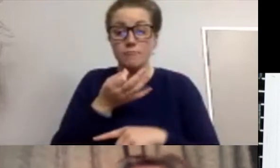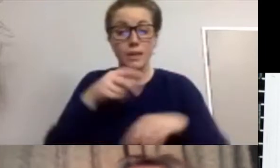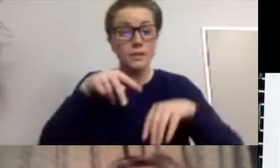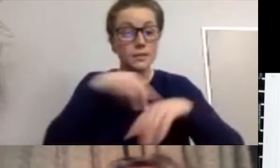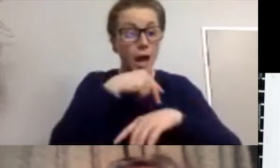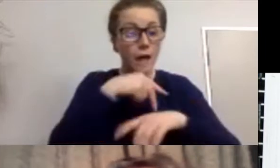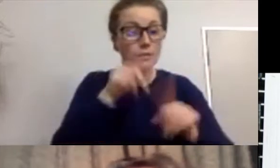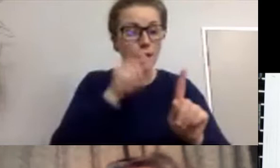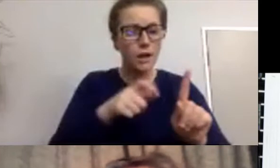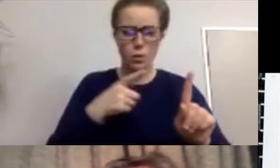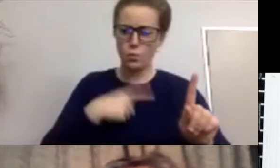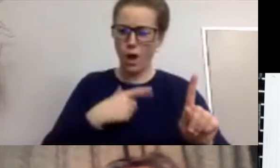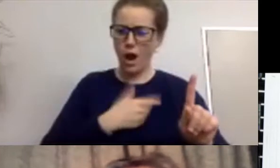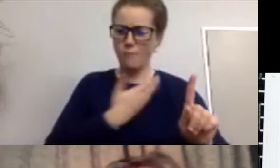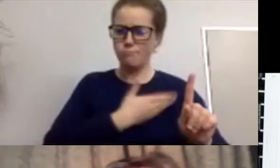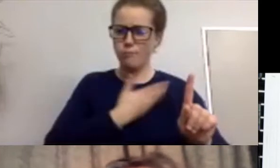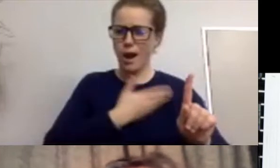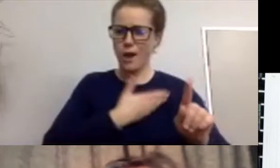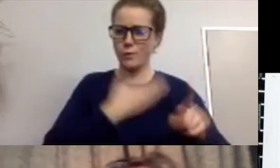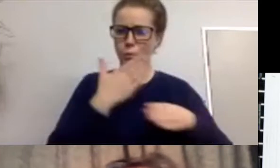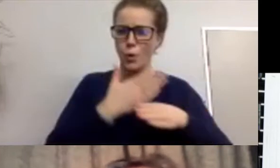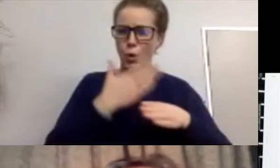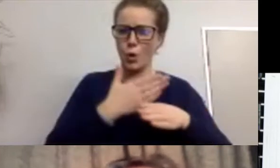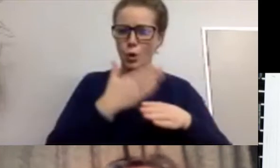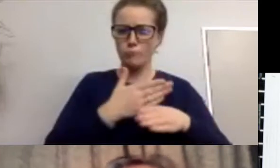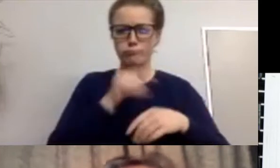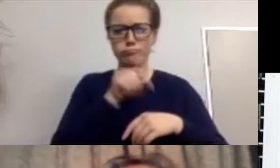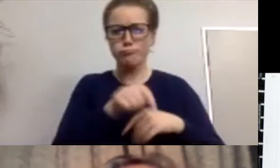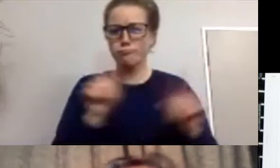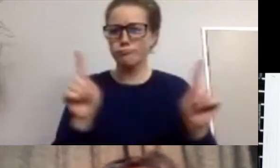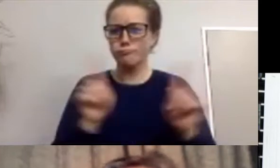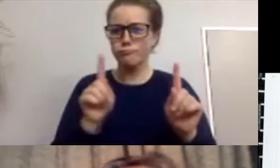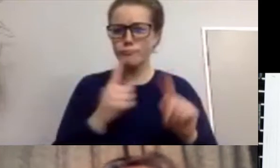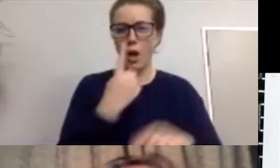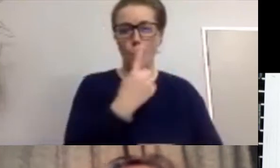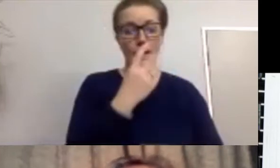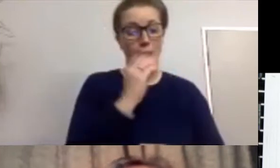why are you proud of working for The Royal New Zealand Ballet? 100% of the time they will say